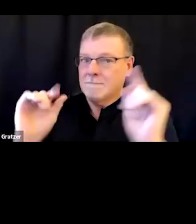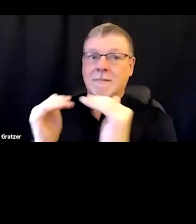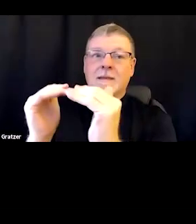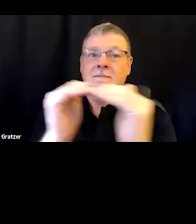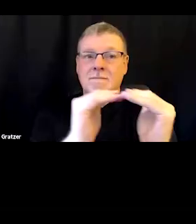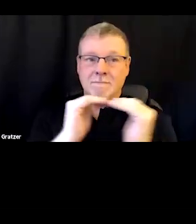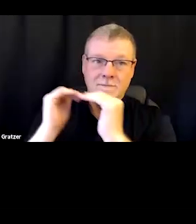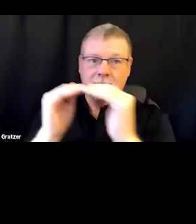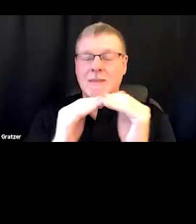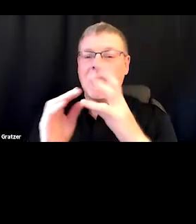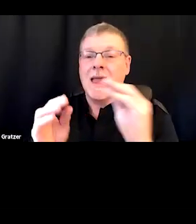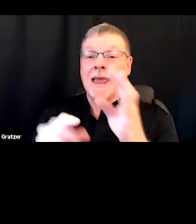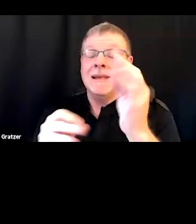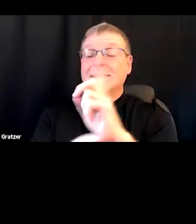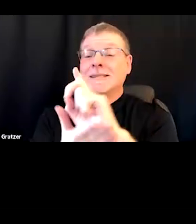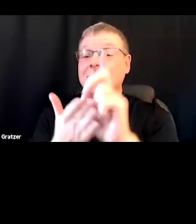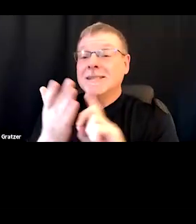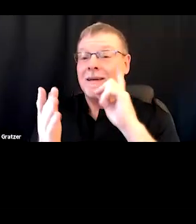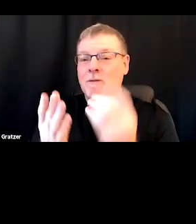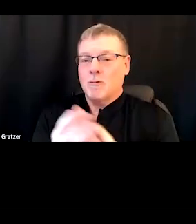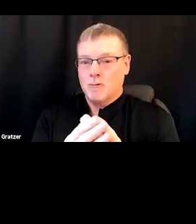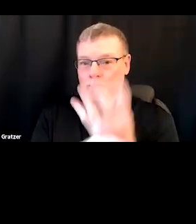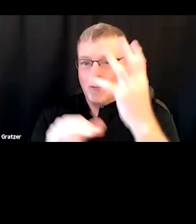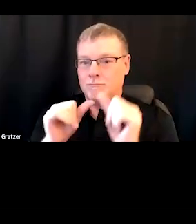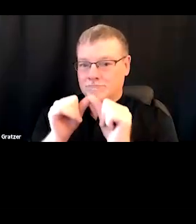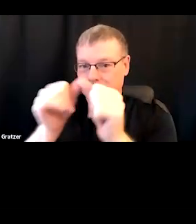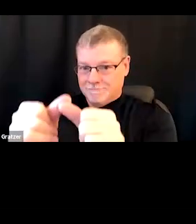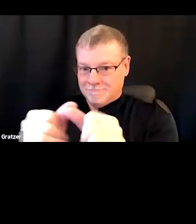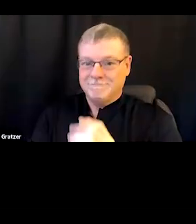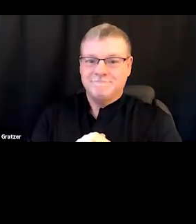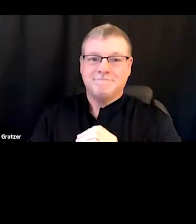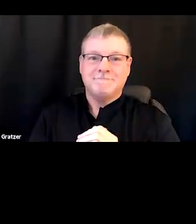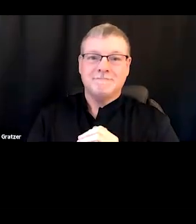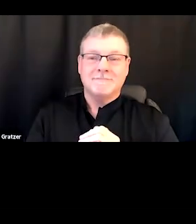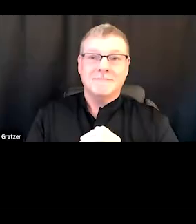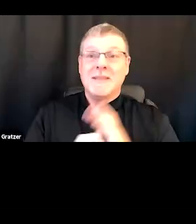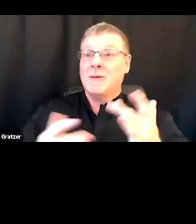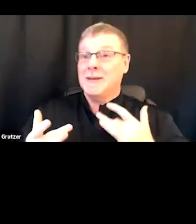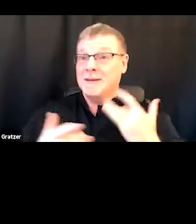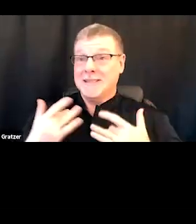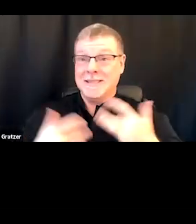and designed for long-term sustainability and growth. So we are really excited for you all to hear